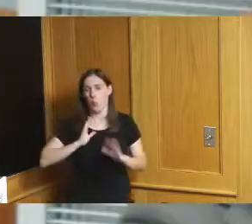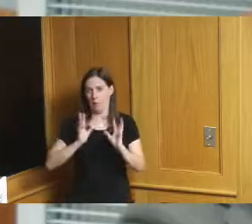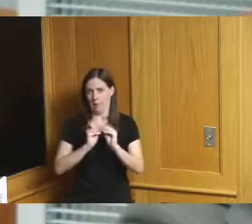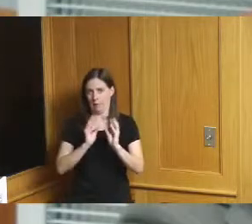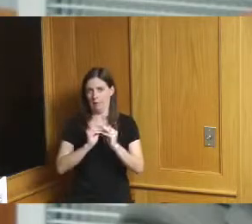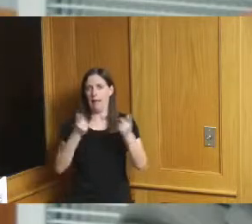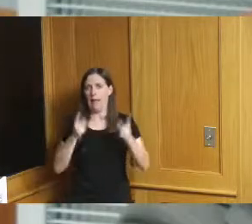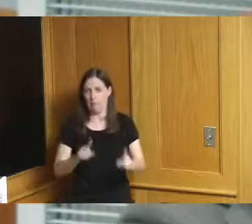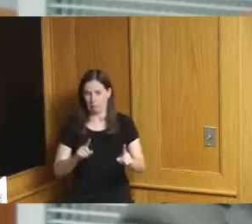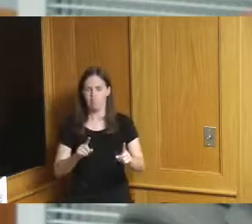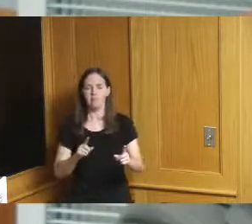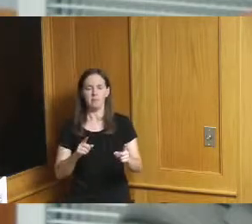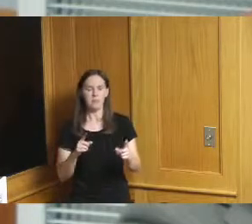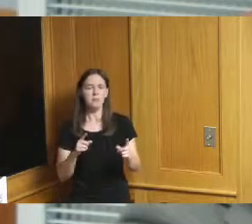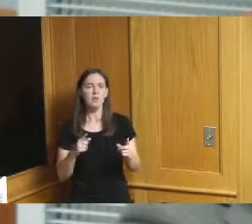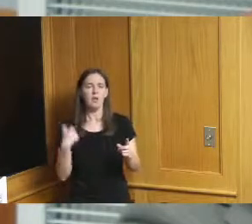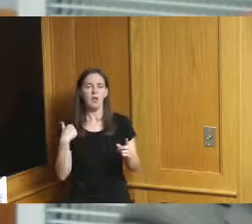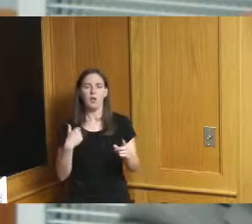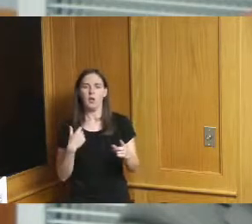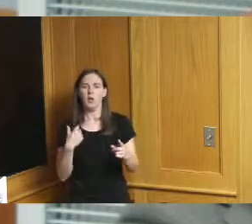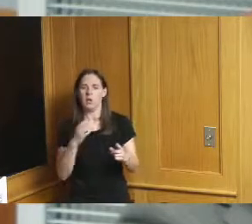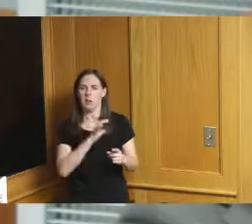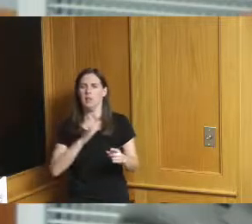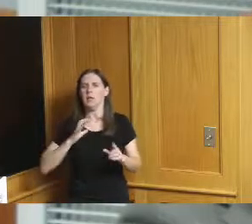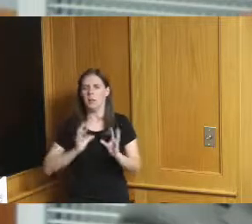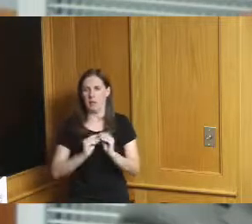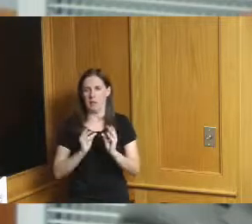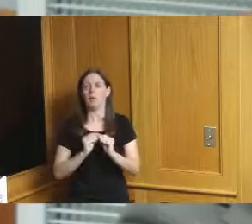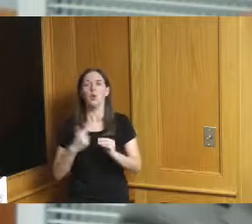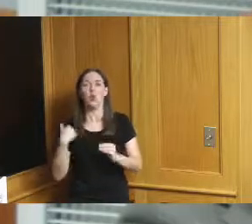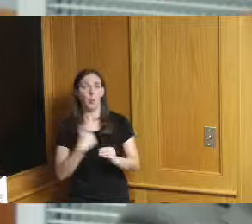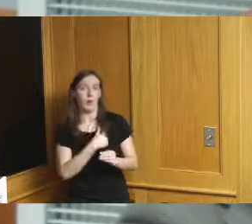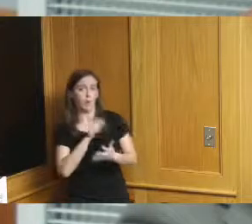this morning which we presented the comments to them um they will be doing that at the Board